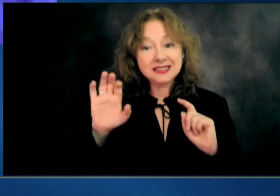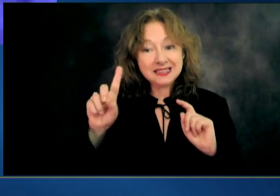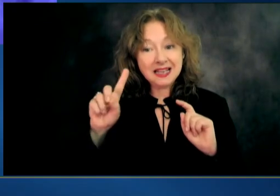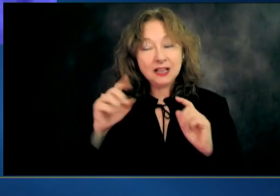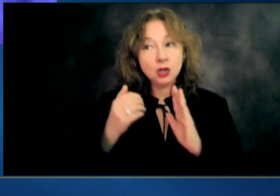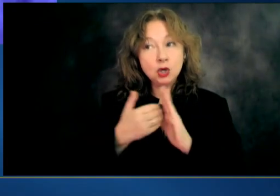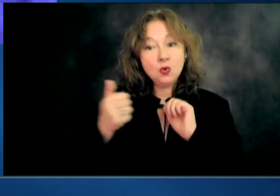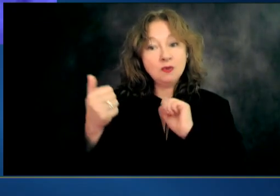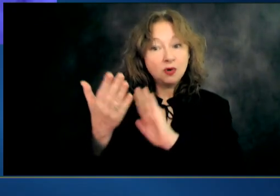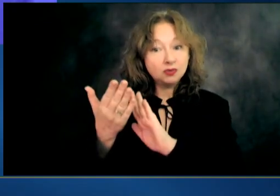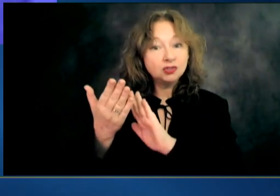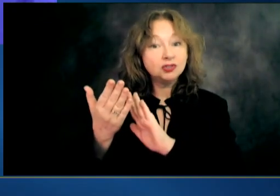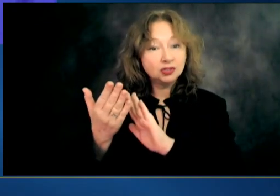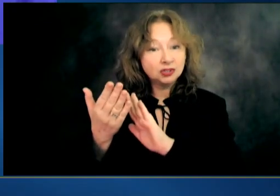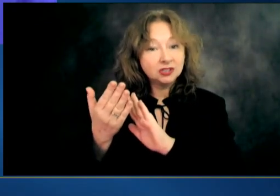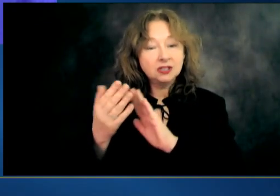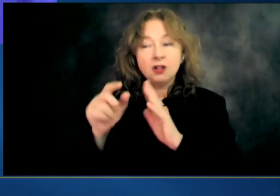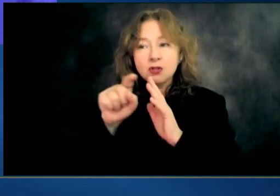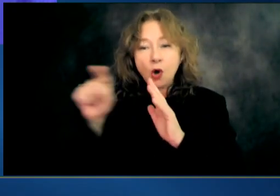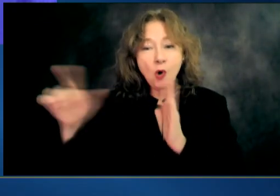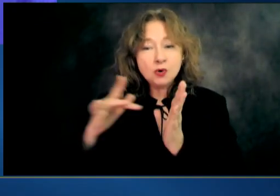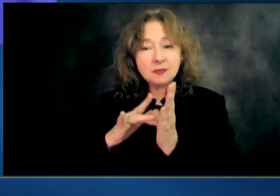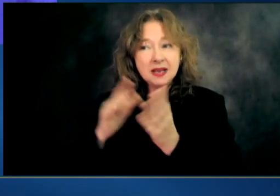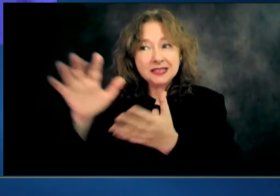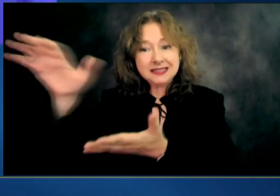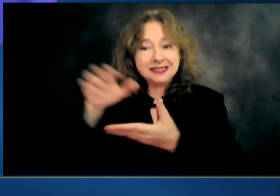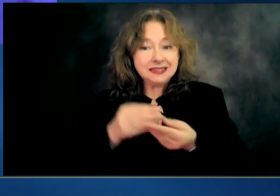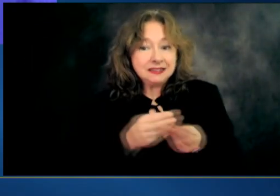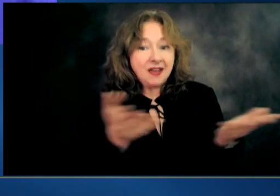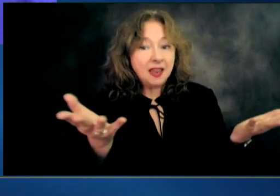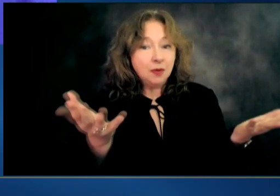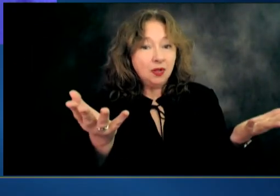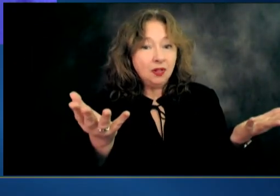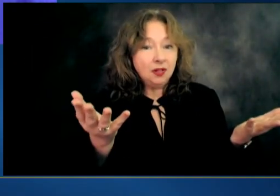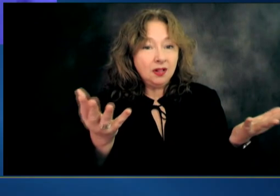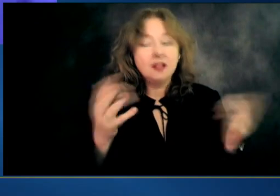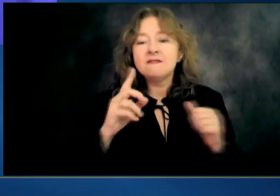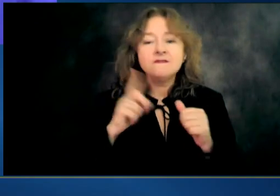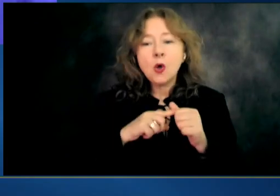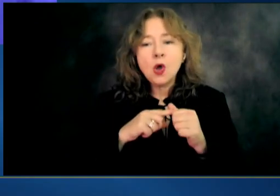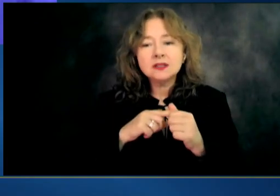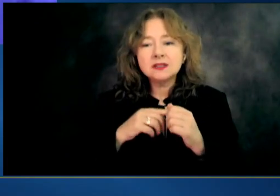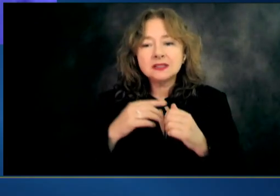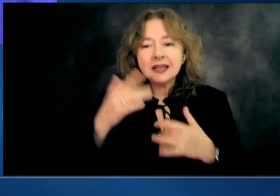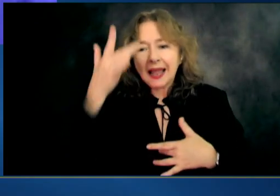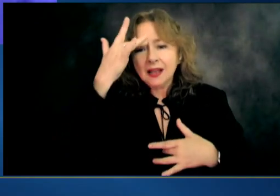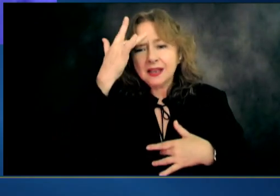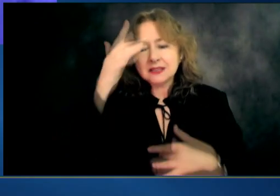make those medicines available is sickle cell. We chose to use sickle cell as our